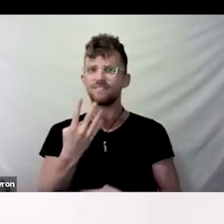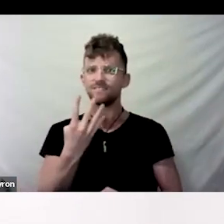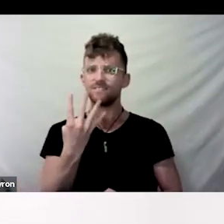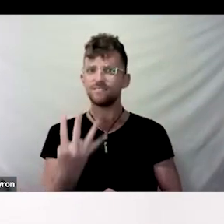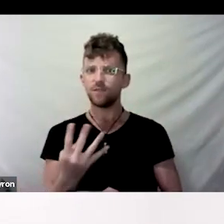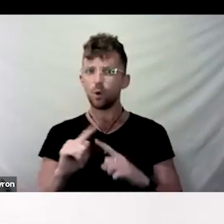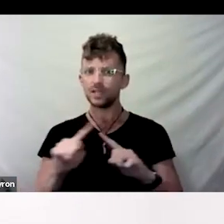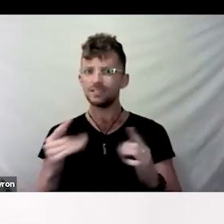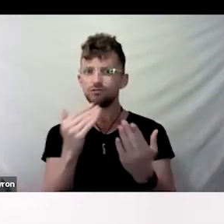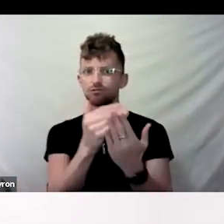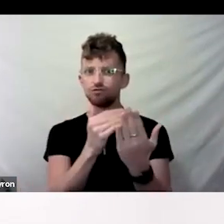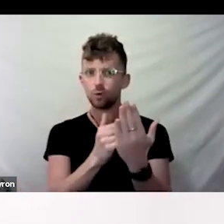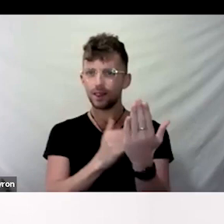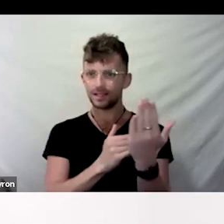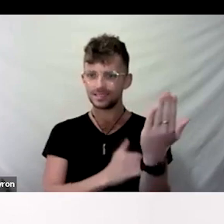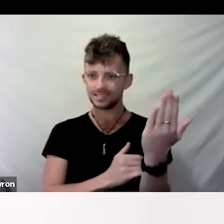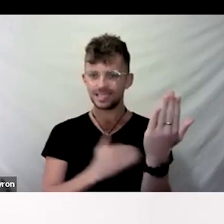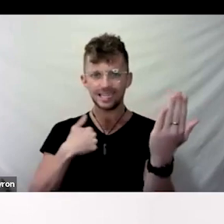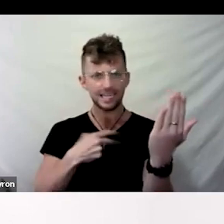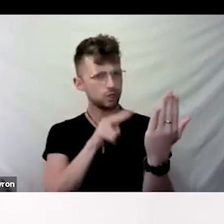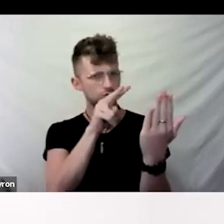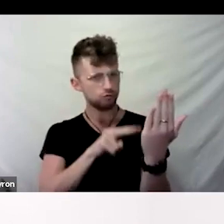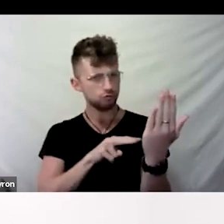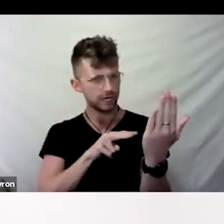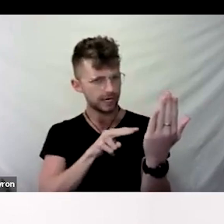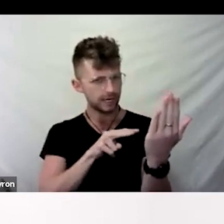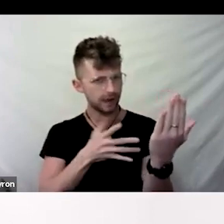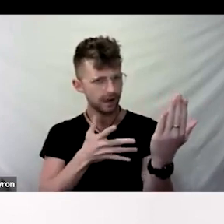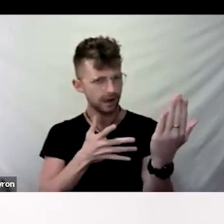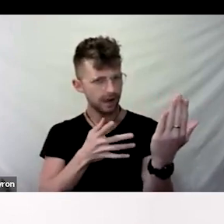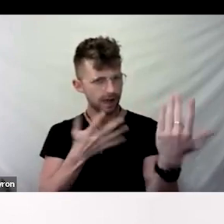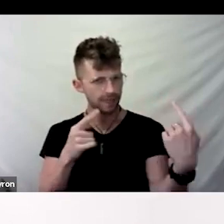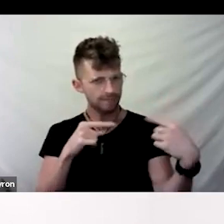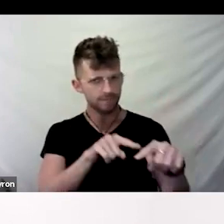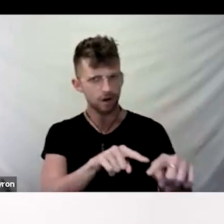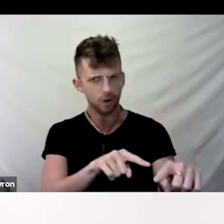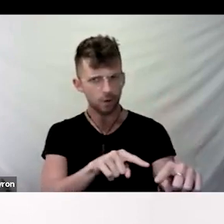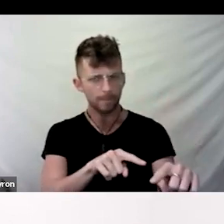You might notice that most of these questions are questions you would ask yourself anyway,